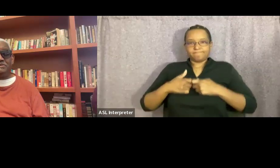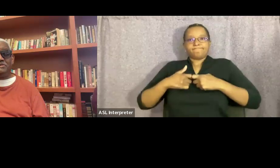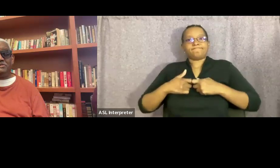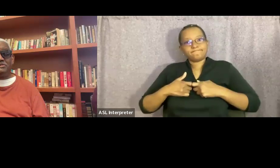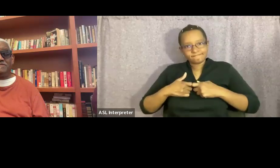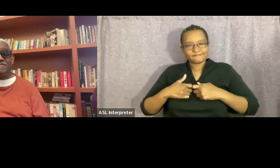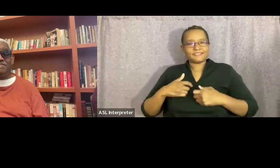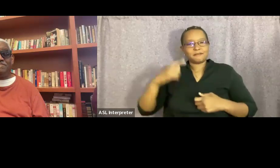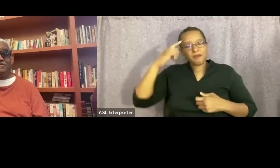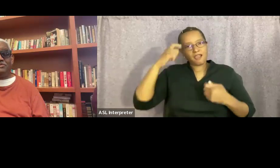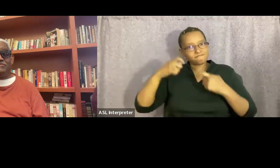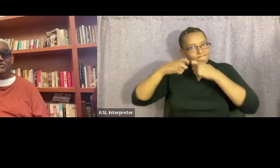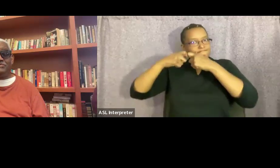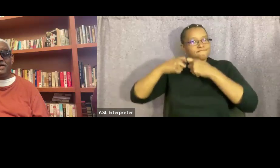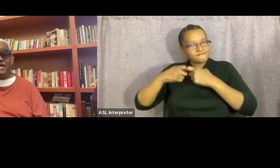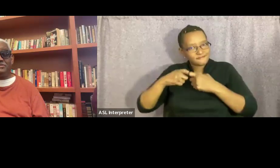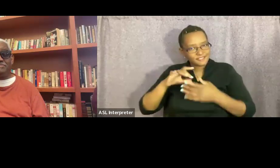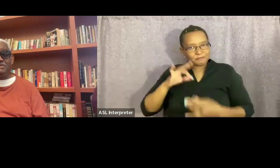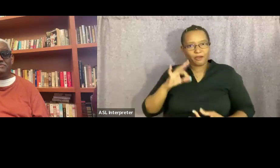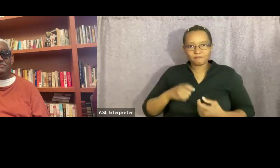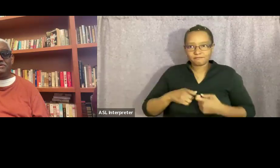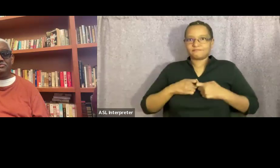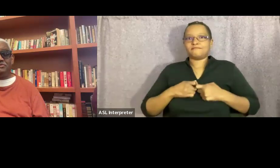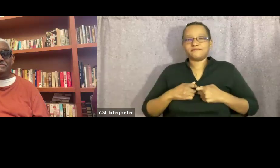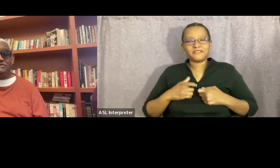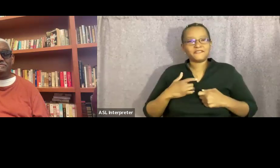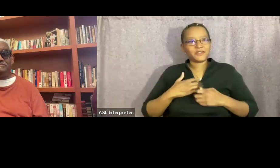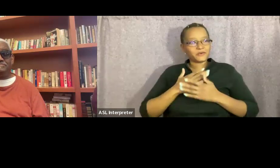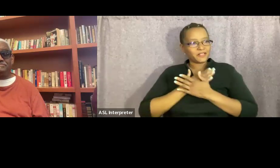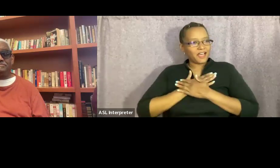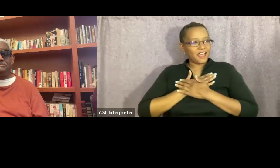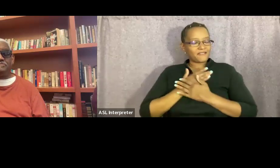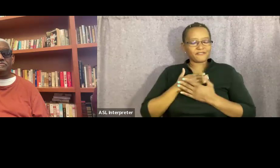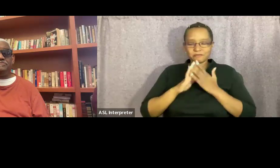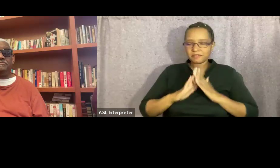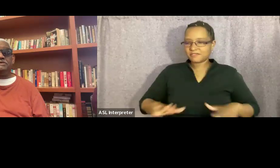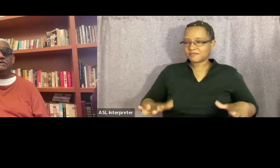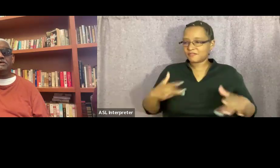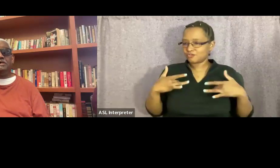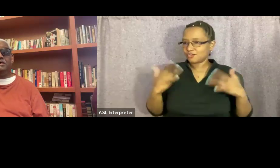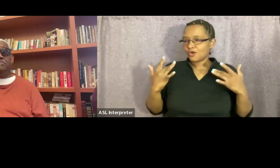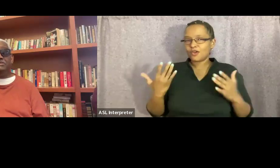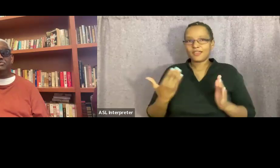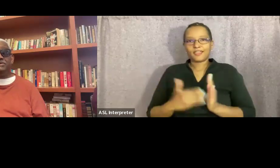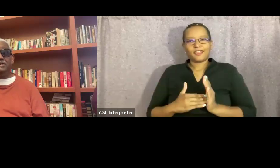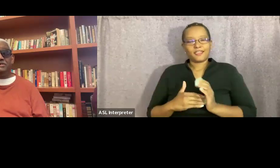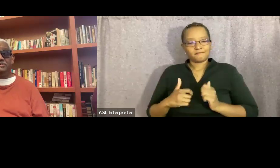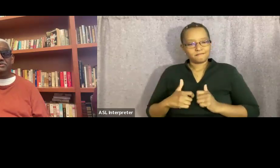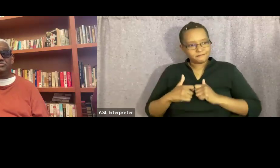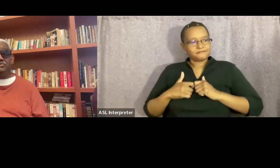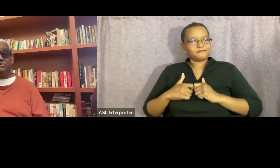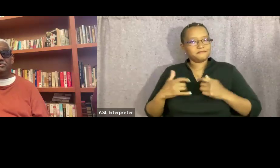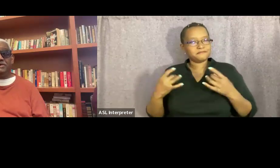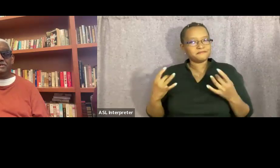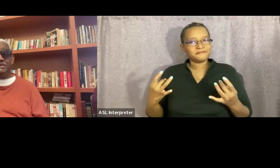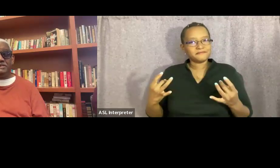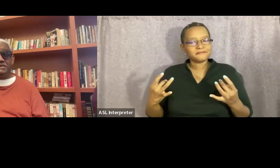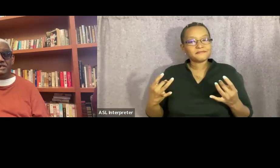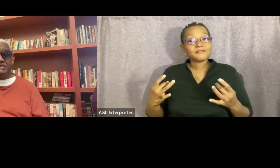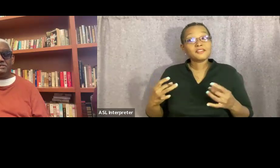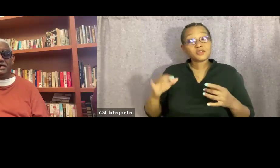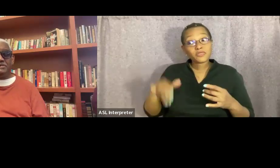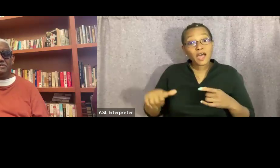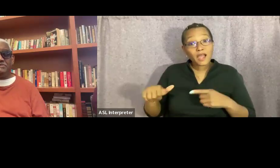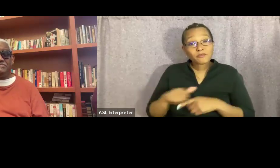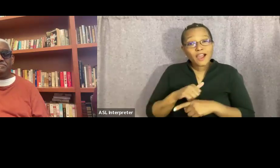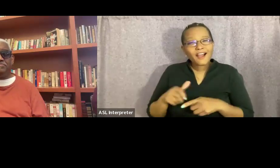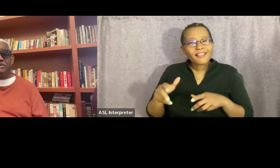spirits to feel relaxed, peaceful, and joyful. By doing this we took away the anxiety of being